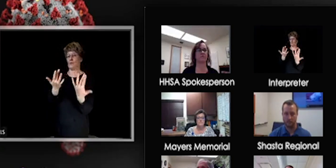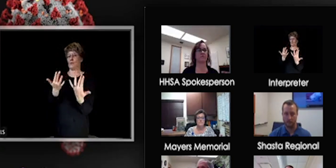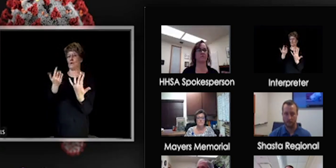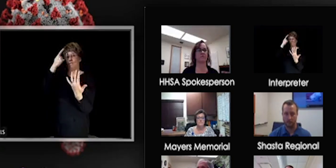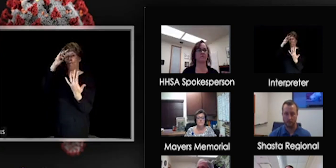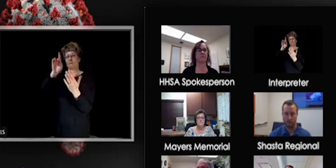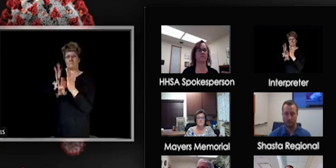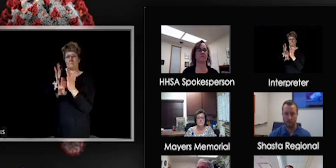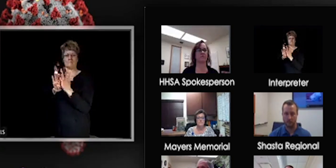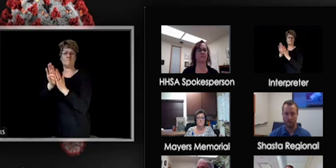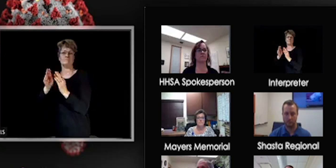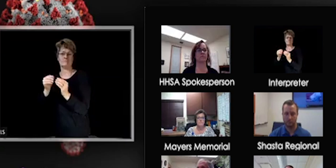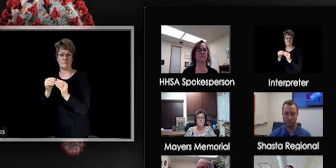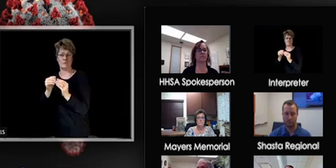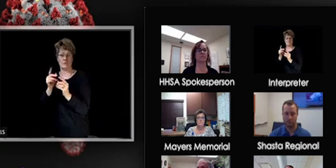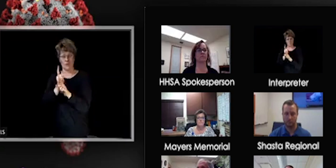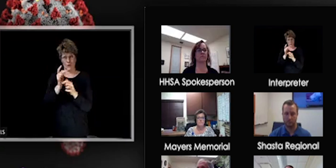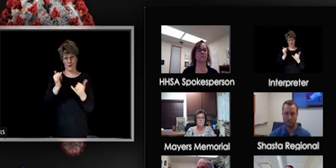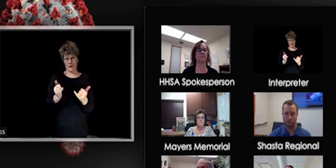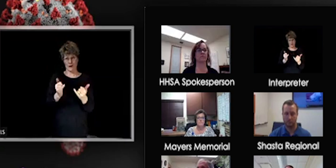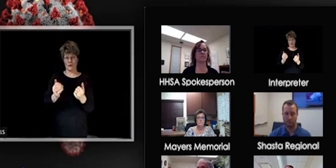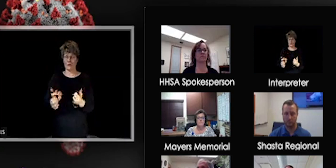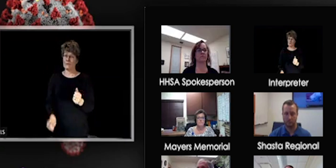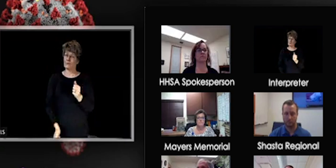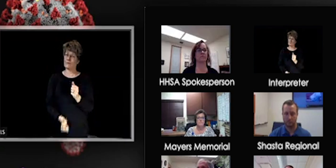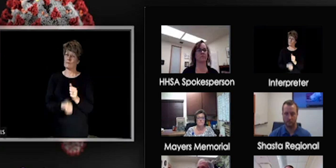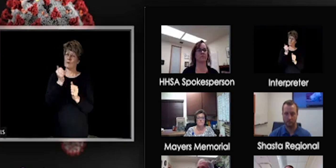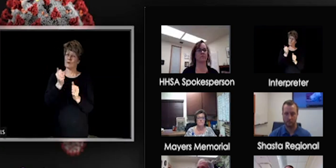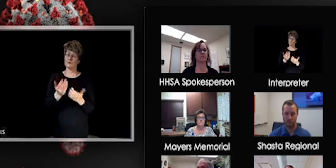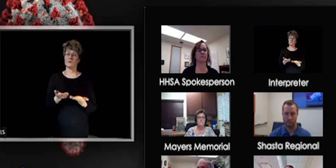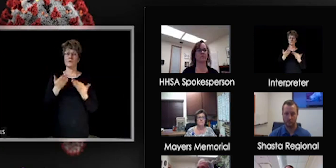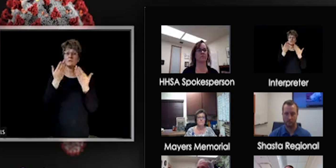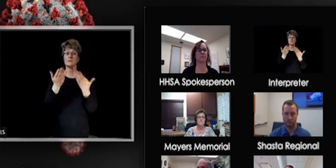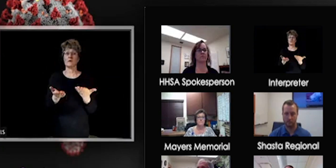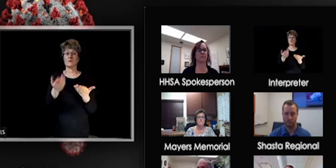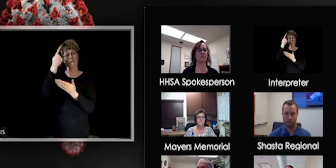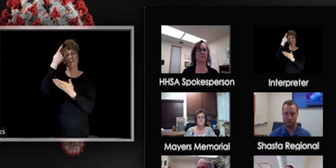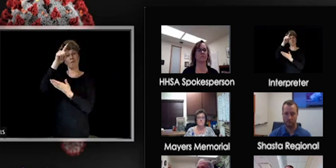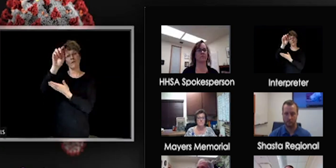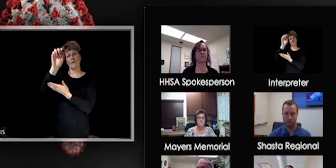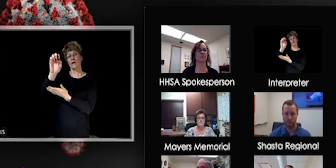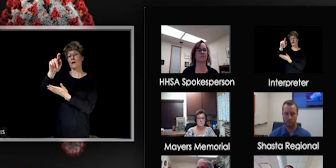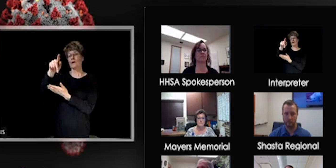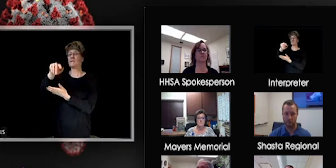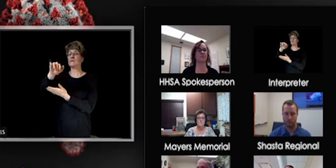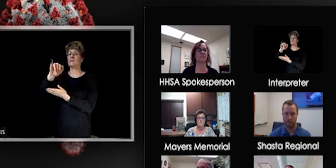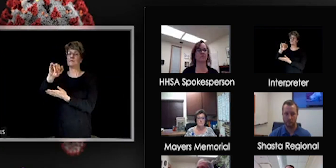widespread recommended use of it right now is for epidemiological studies and still learning